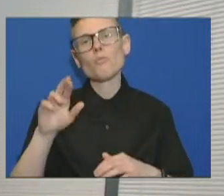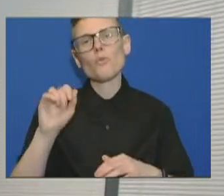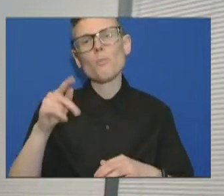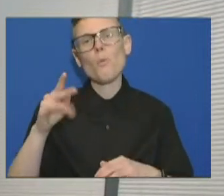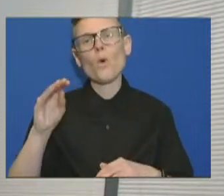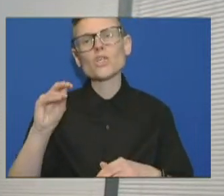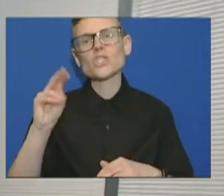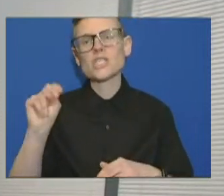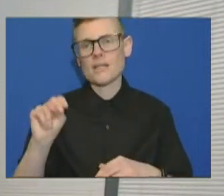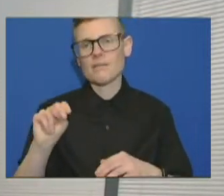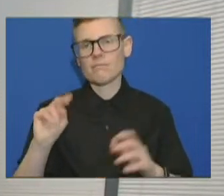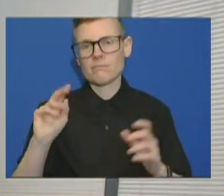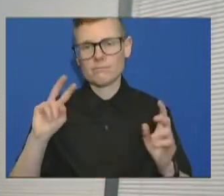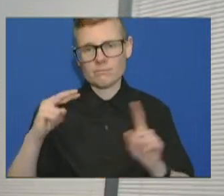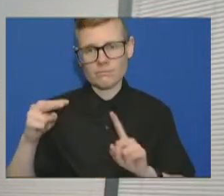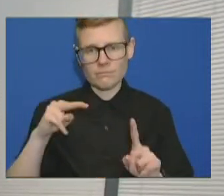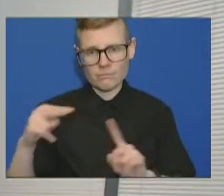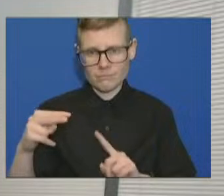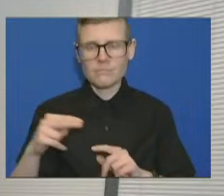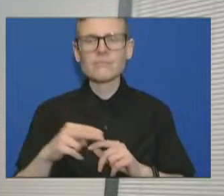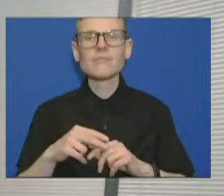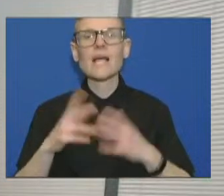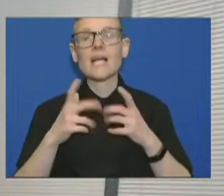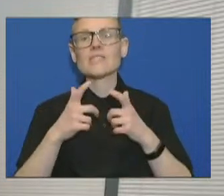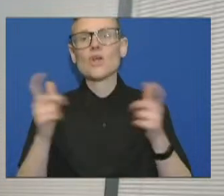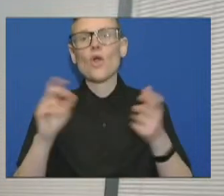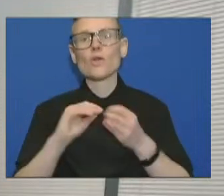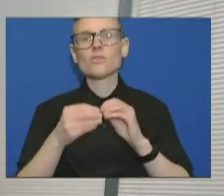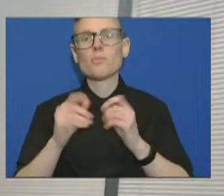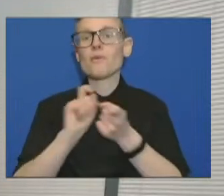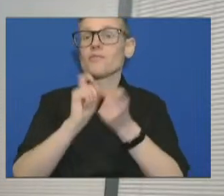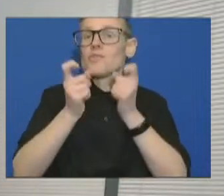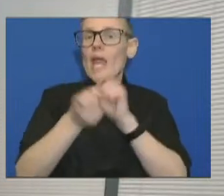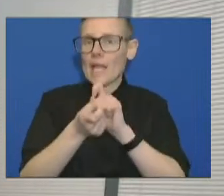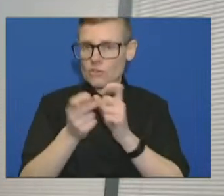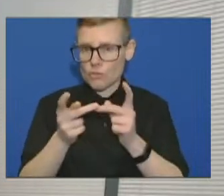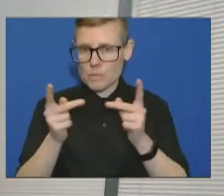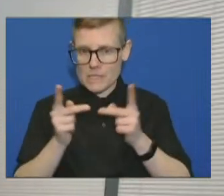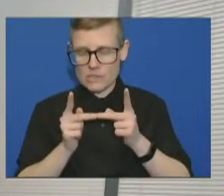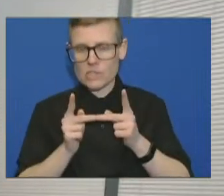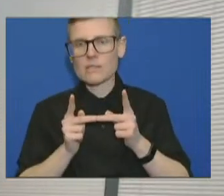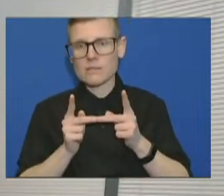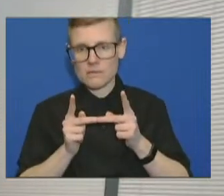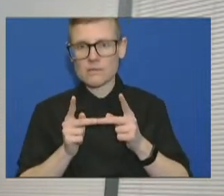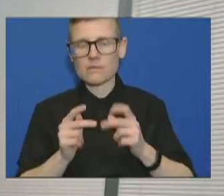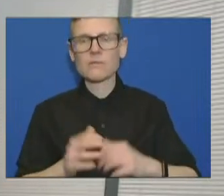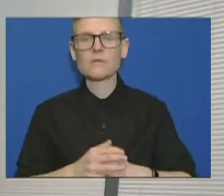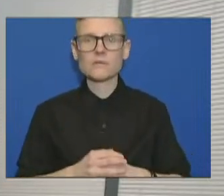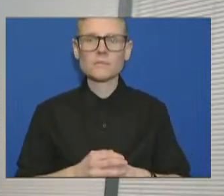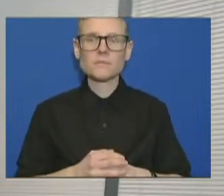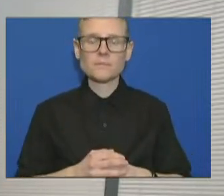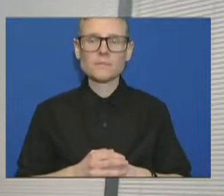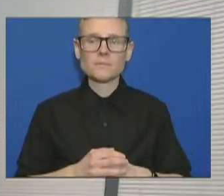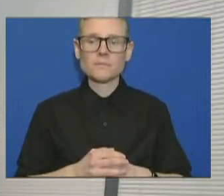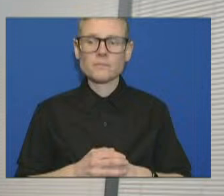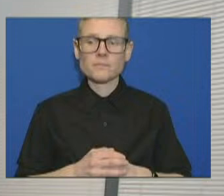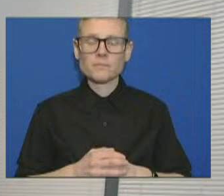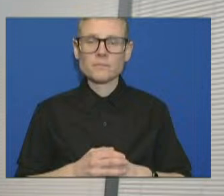It's actually not true from a proportion standpoint. But thank you for pointing that out. It is